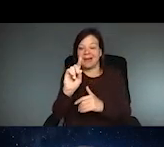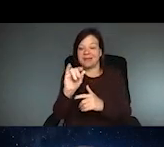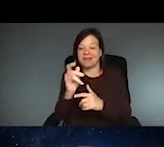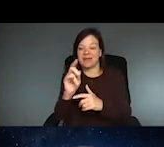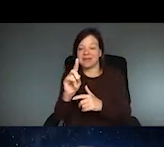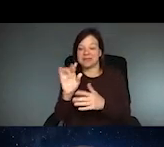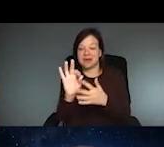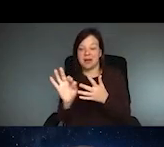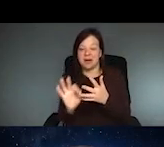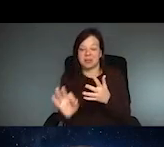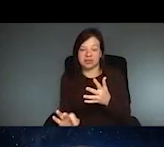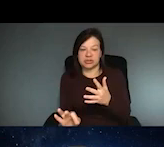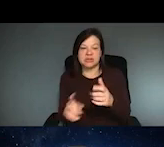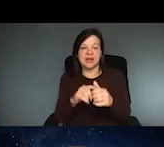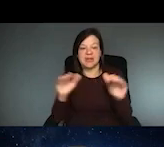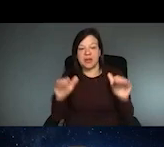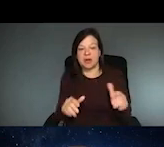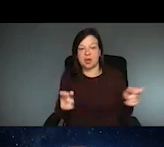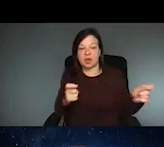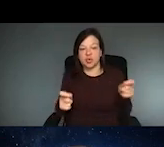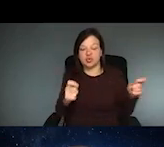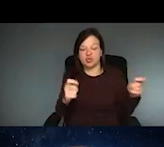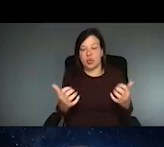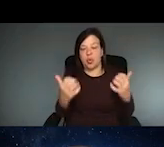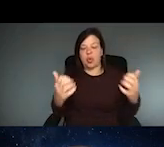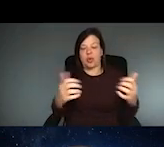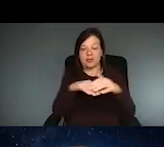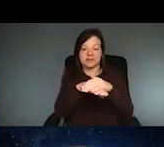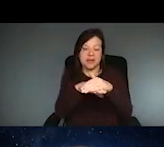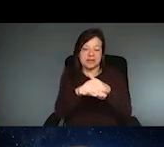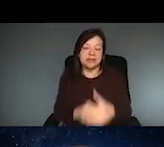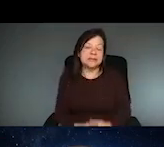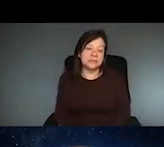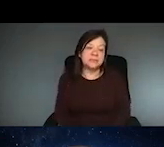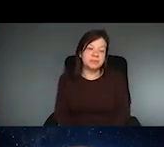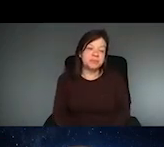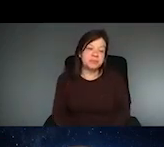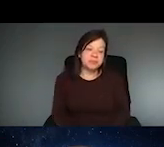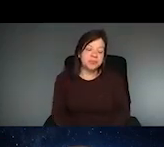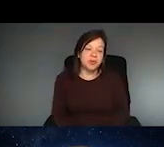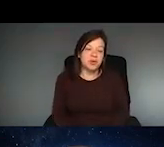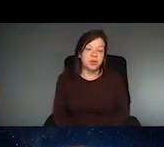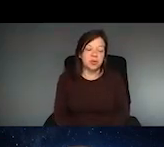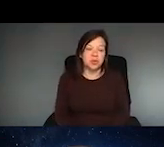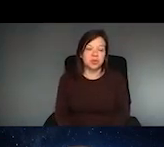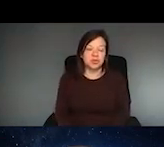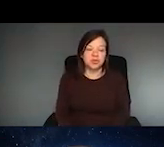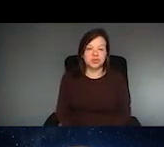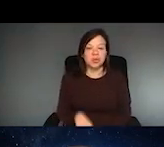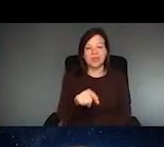HERE SEE CONTROL AUDIENCE ACCESS FOR PAGE. SO THIS IS WHERE YOU WOULD BASICALLY CLICK ON HERE AND